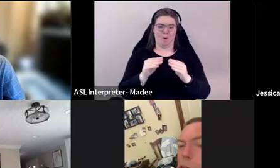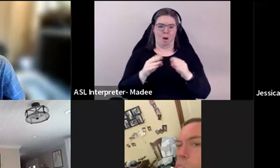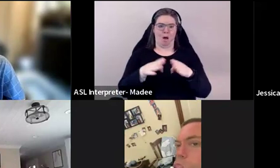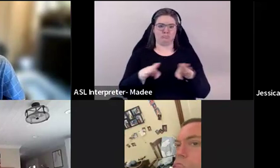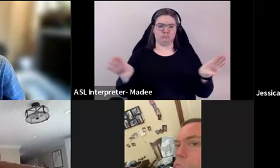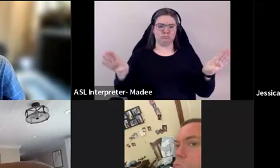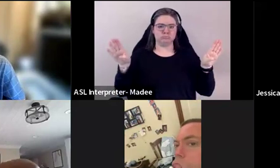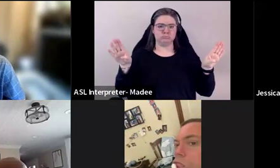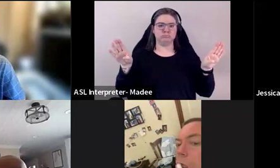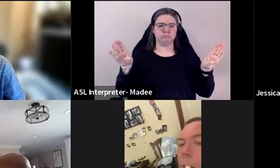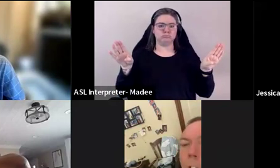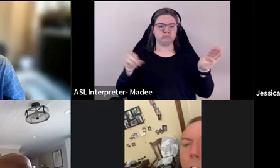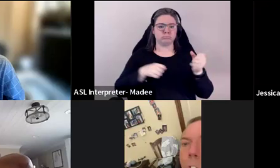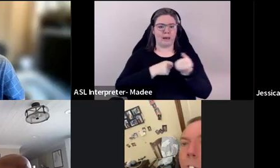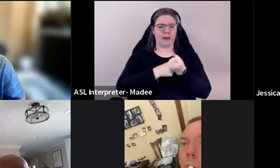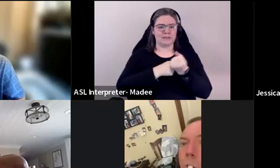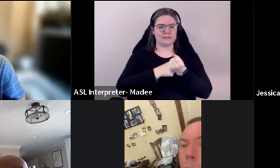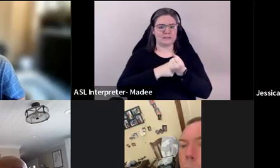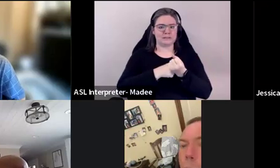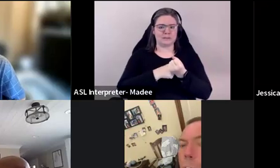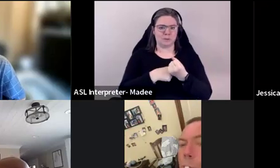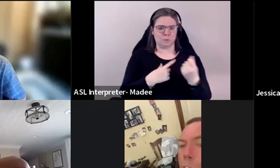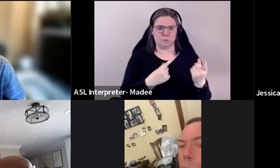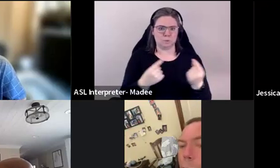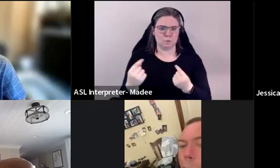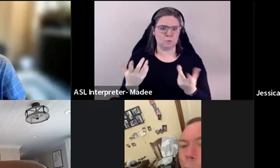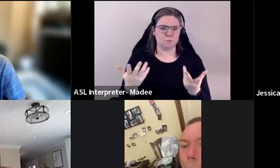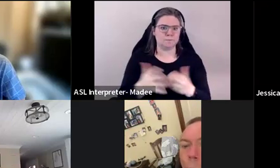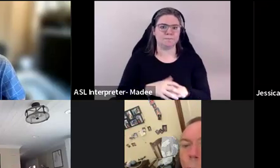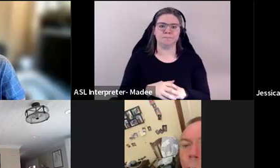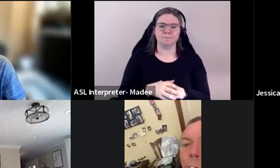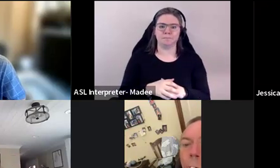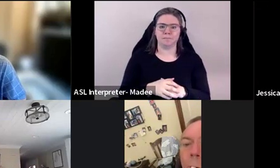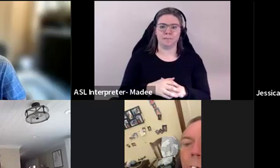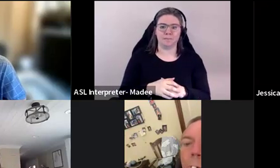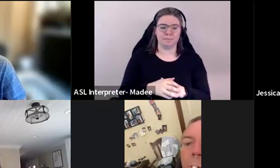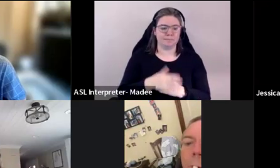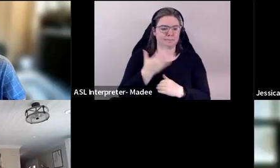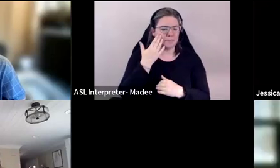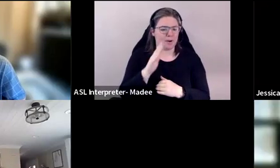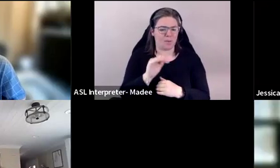Don Dew: swath of what can be done? I don't know if anybody off the top of their head has